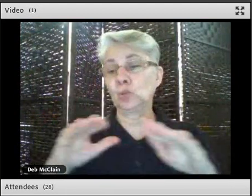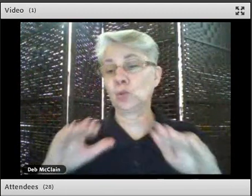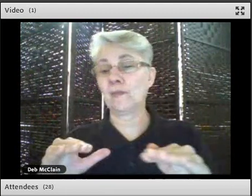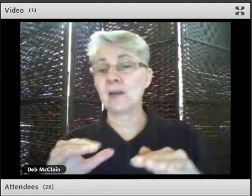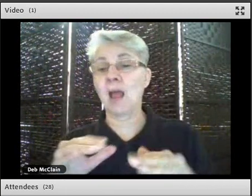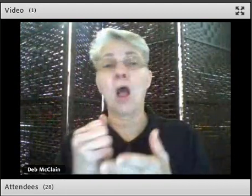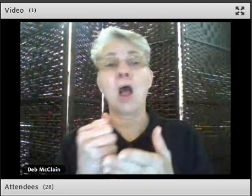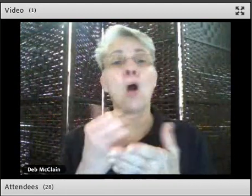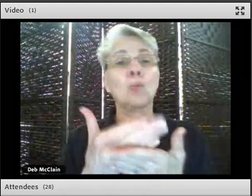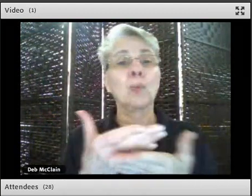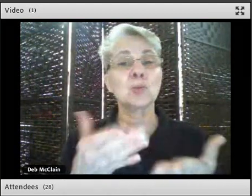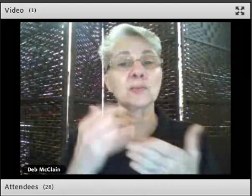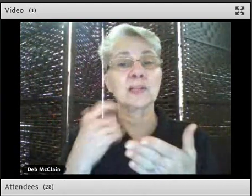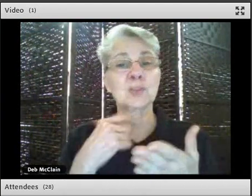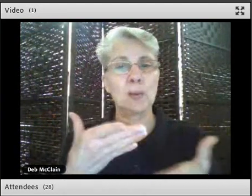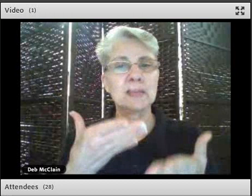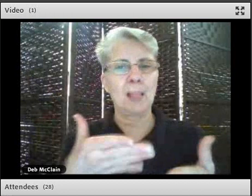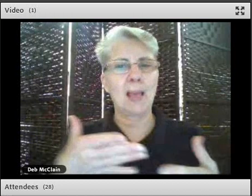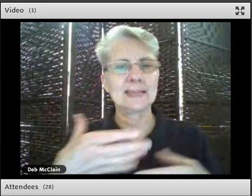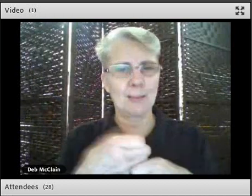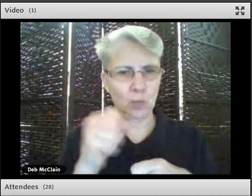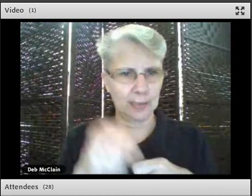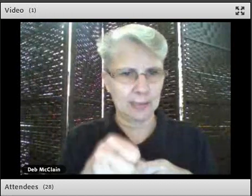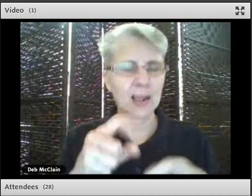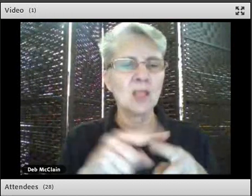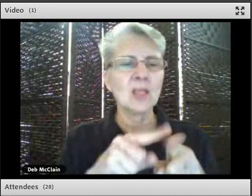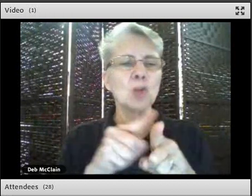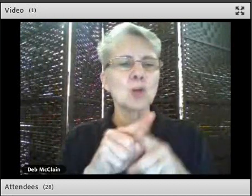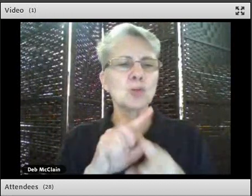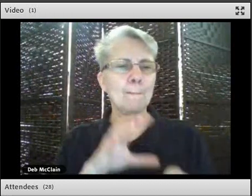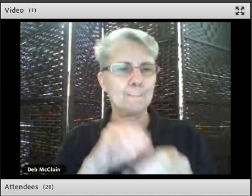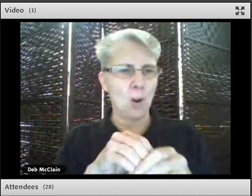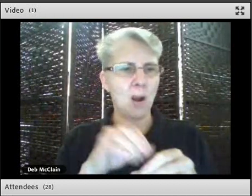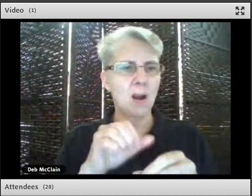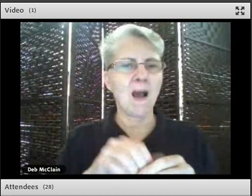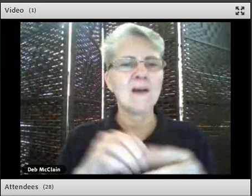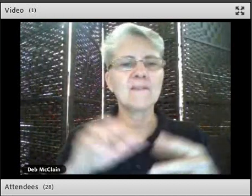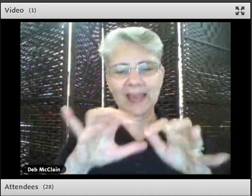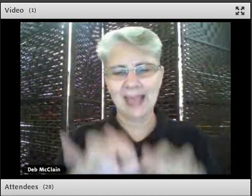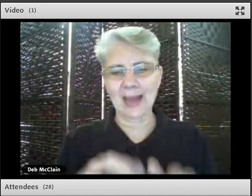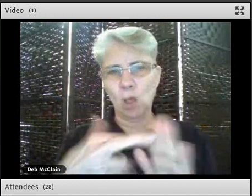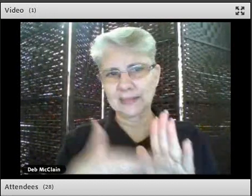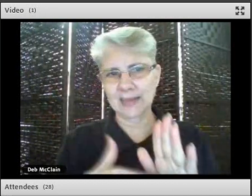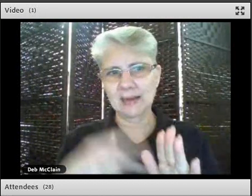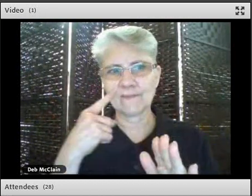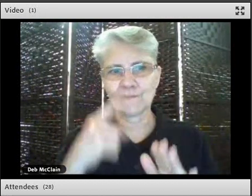for juvenile resources. It's nice to have it for anything that is fiction.